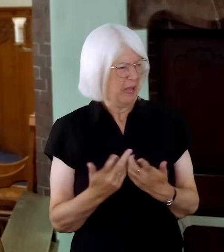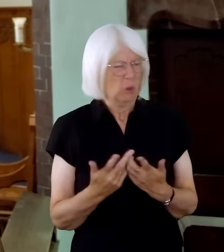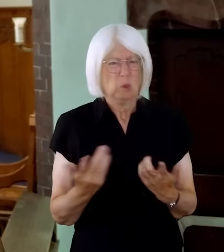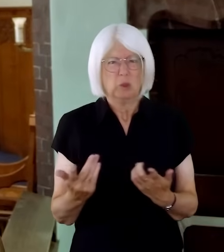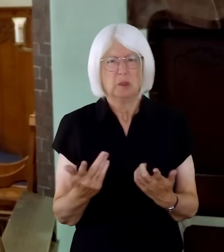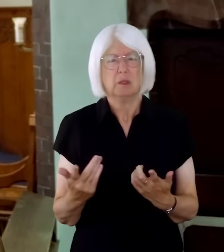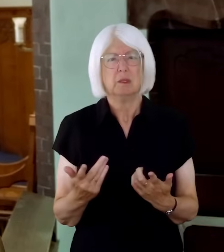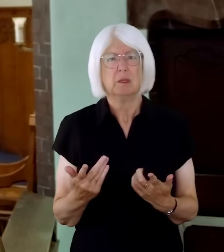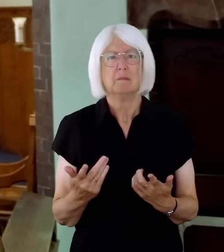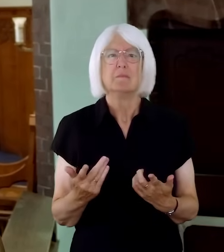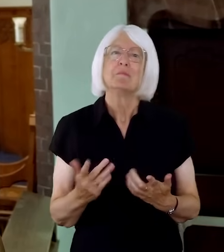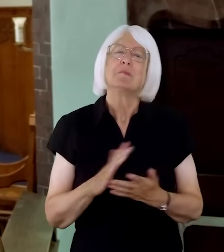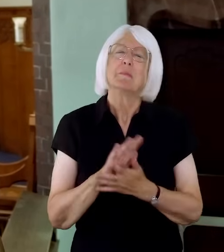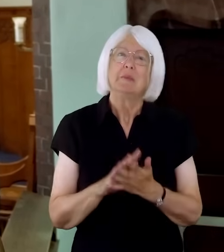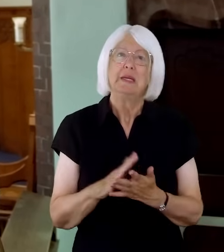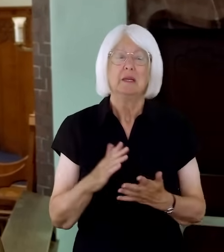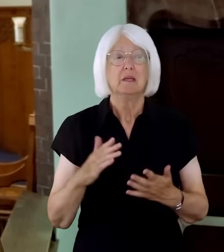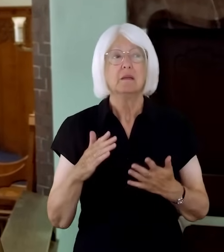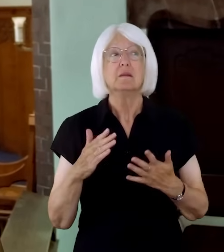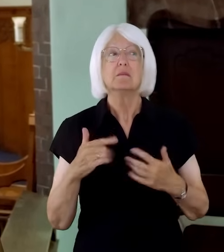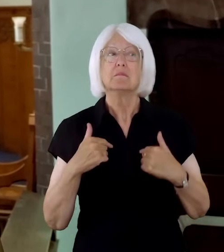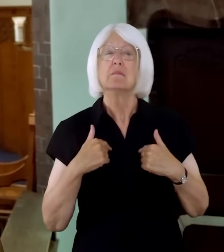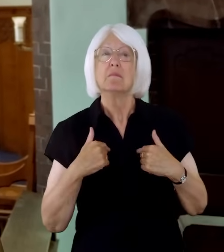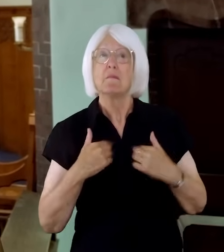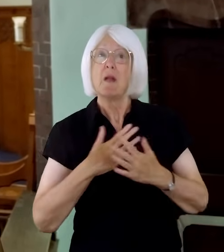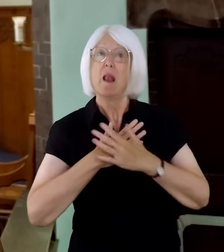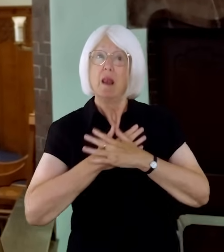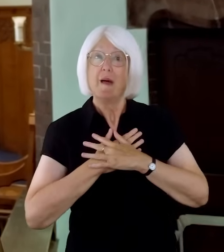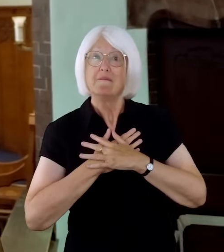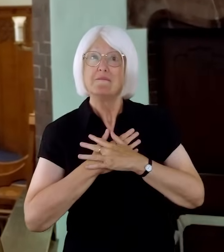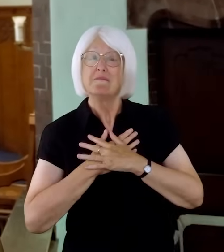of life means letting love overcome the pain and the hurt.